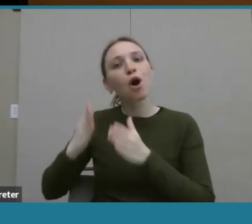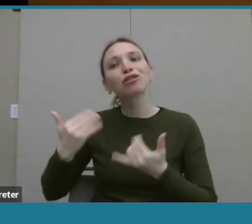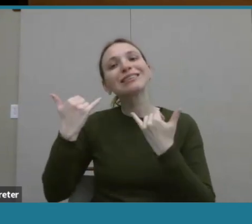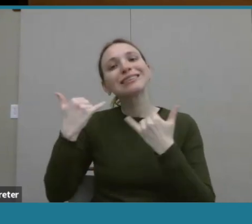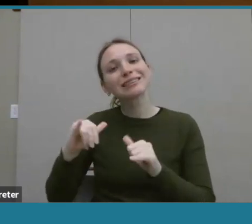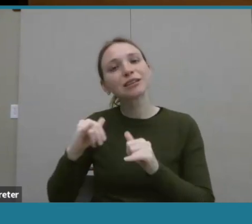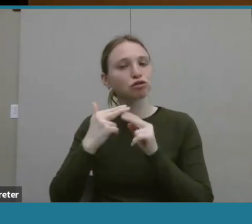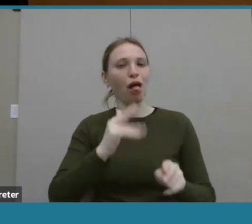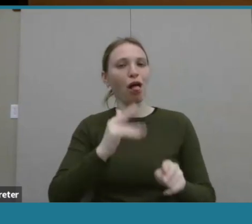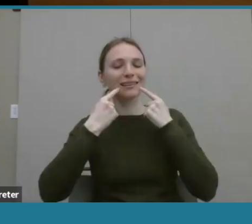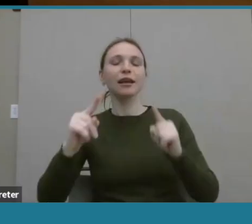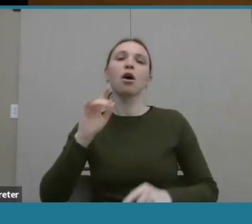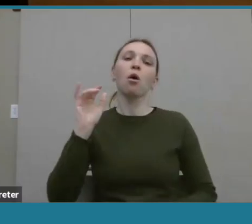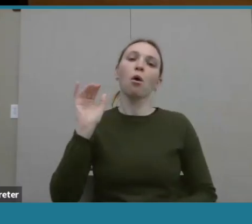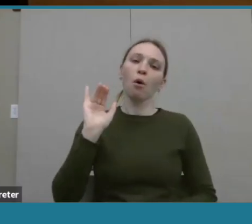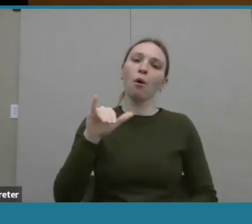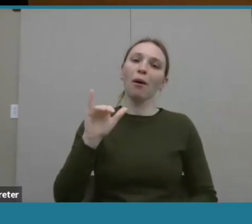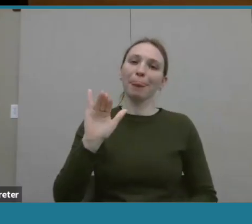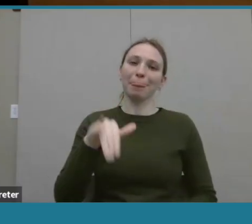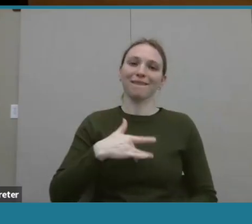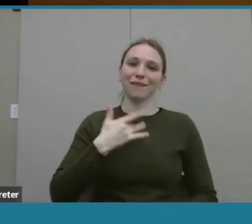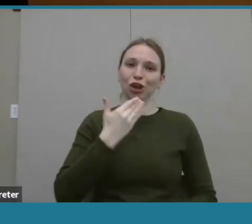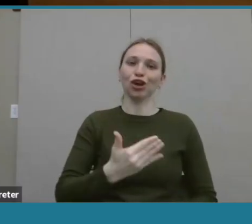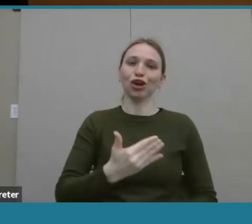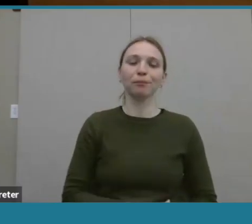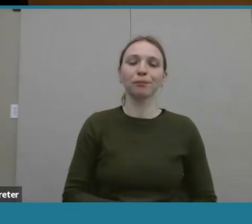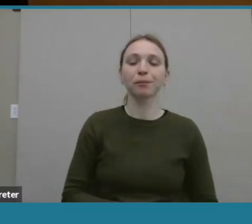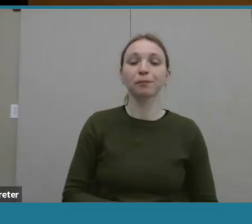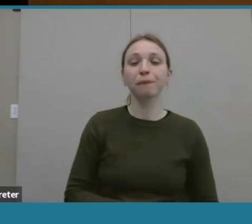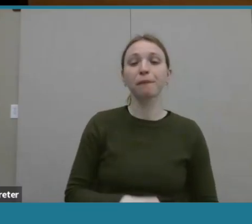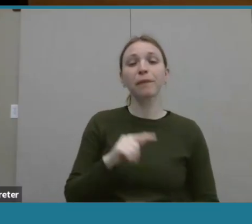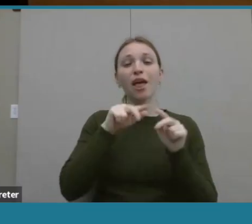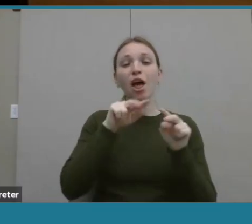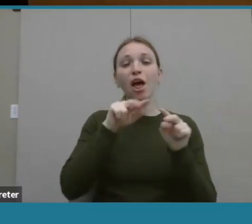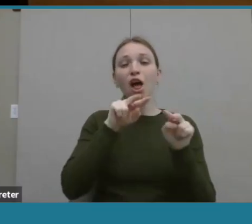And then when we look at the challenges, most of the challenges that were noted were timing and scheduling.